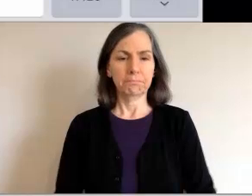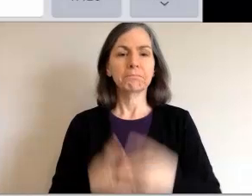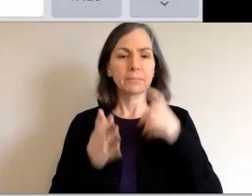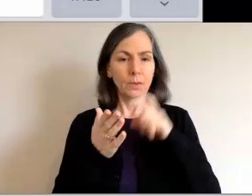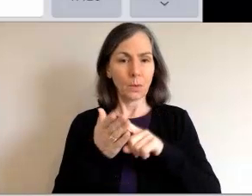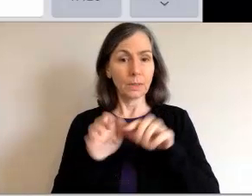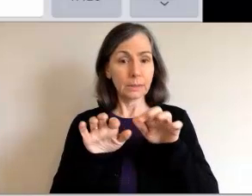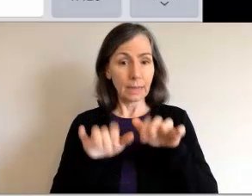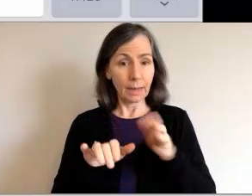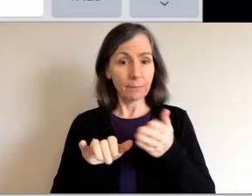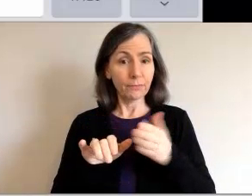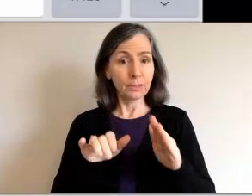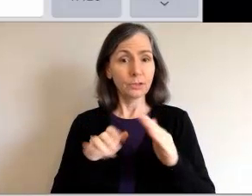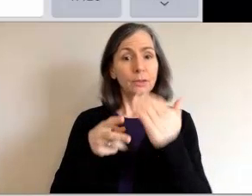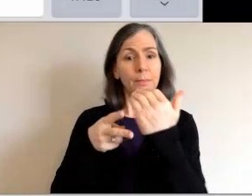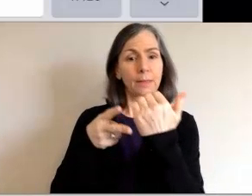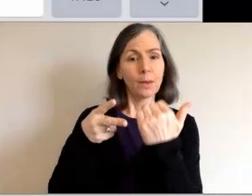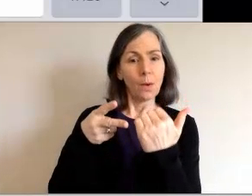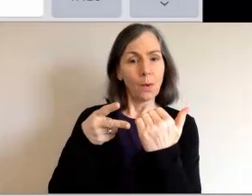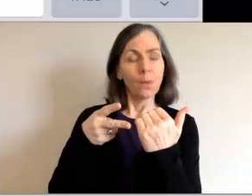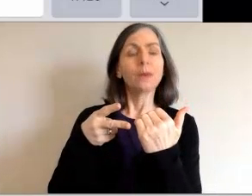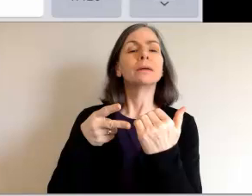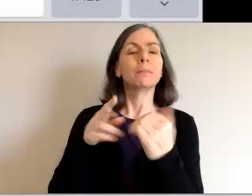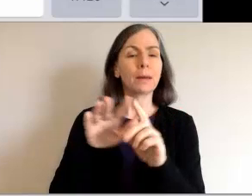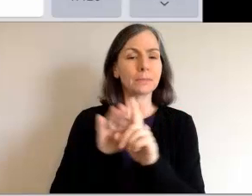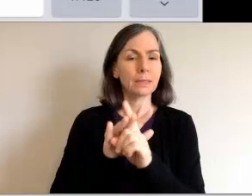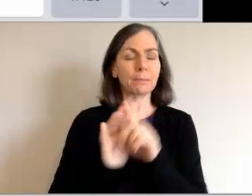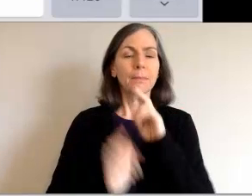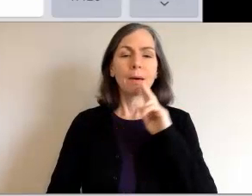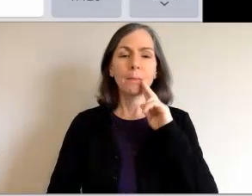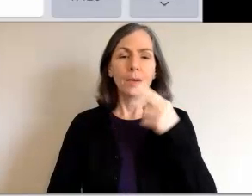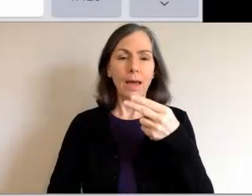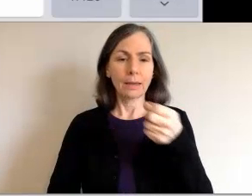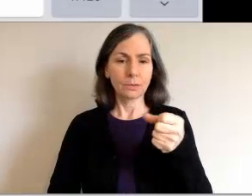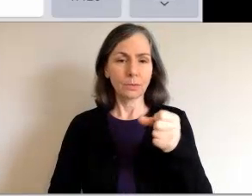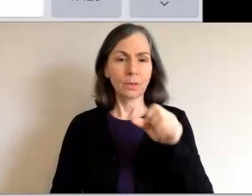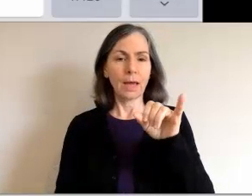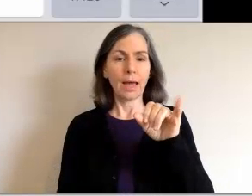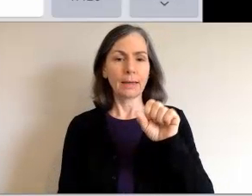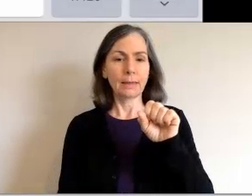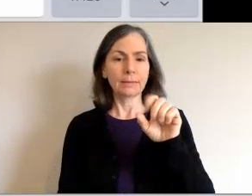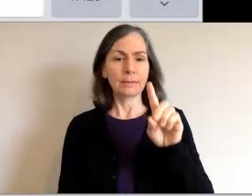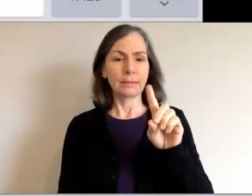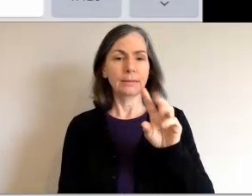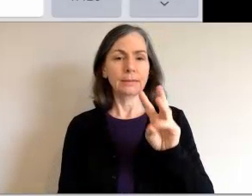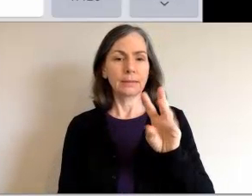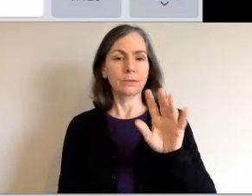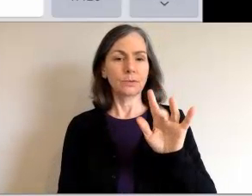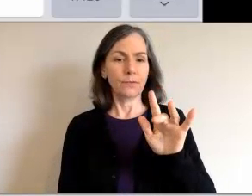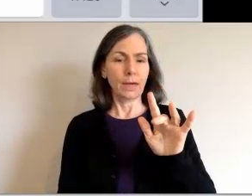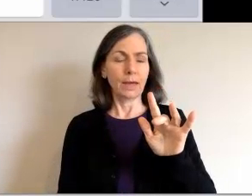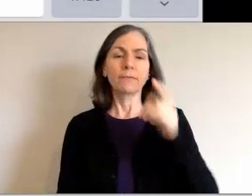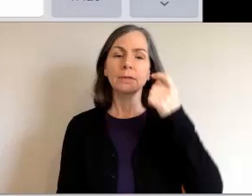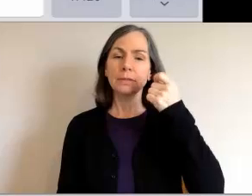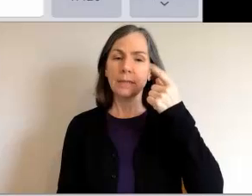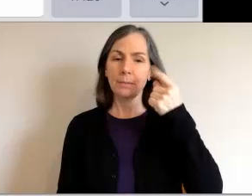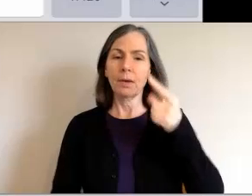the first thing that pops up is Humboldt High School isd625 St. Paul Public Schools.